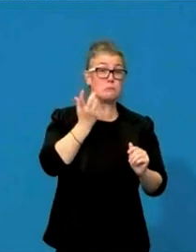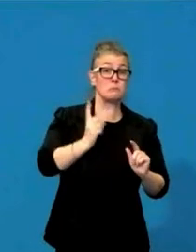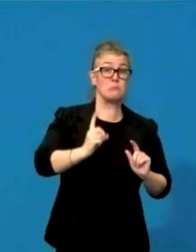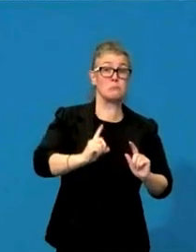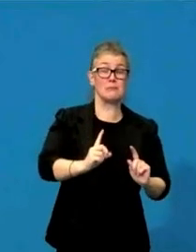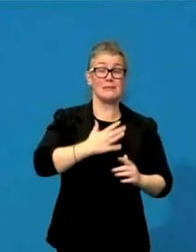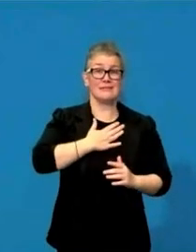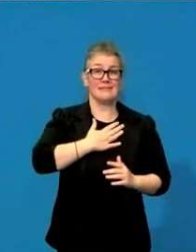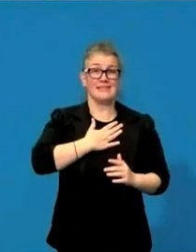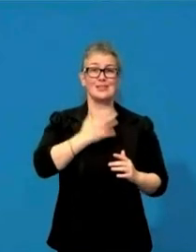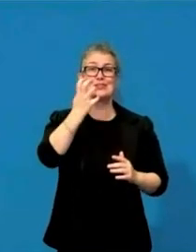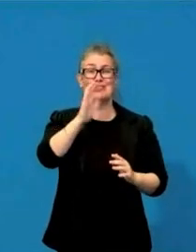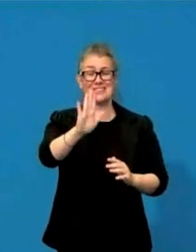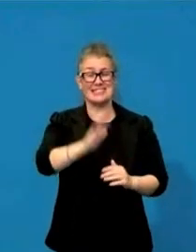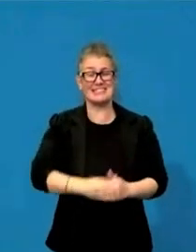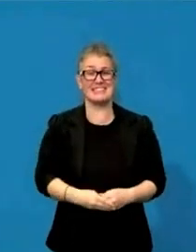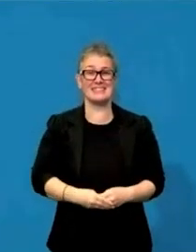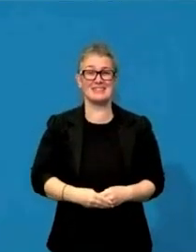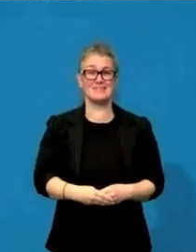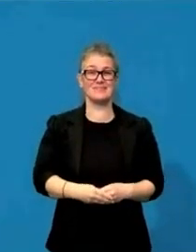That's okay. It's all right.